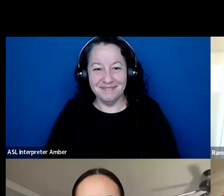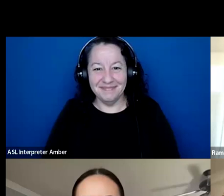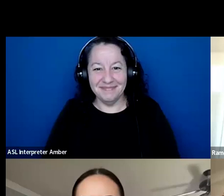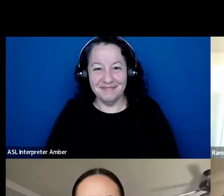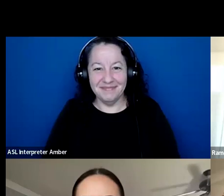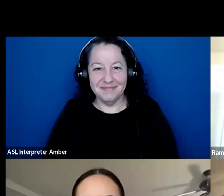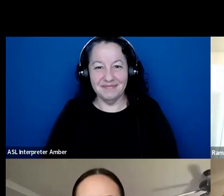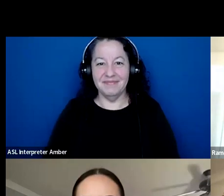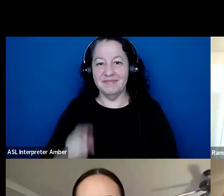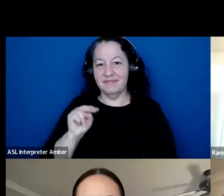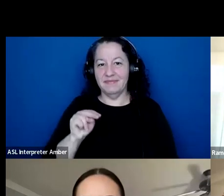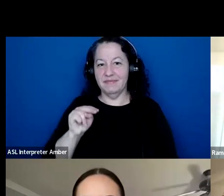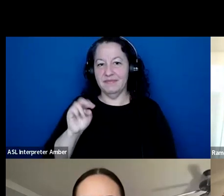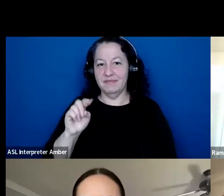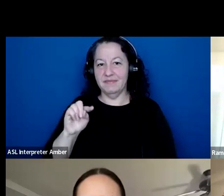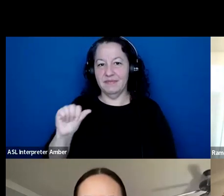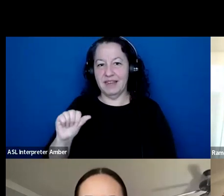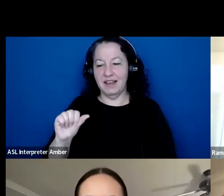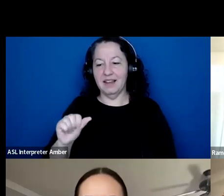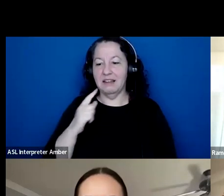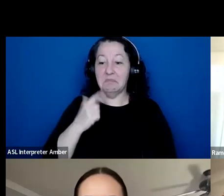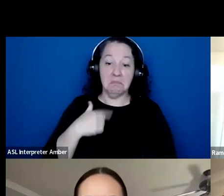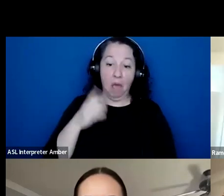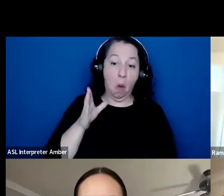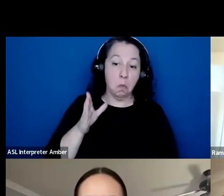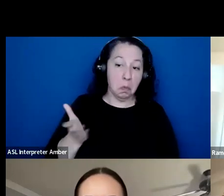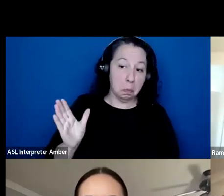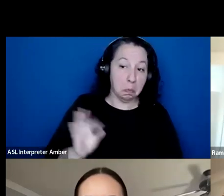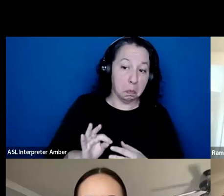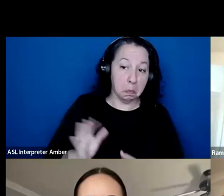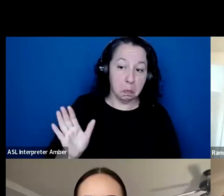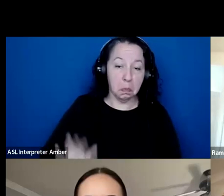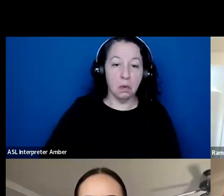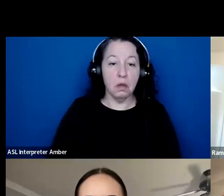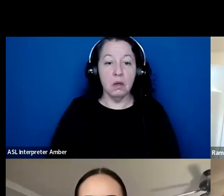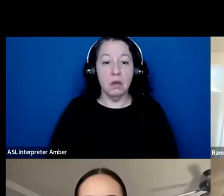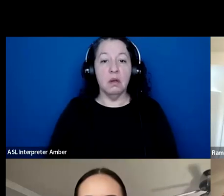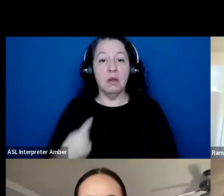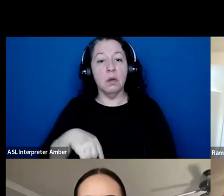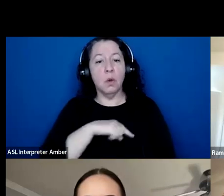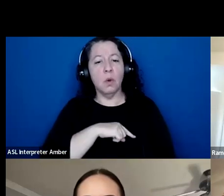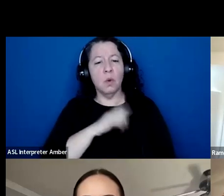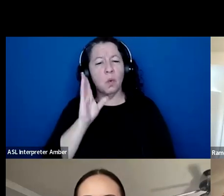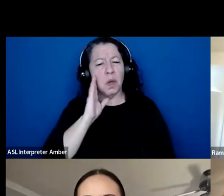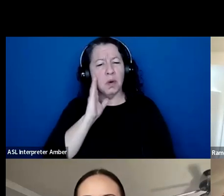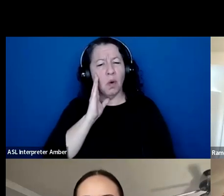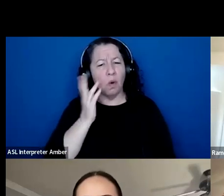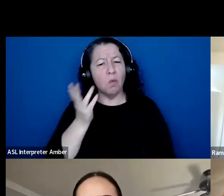I'll jump in. What we know is that the military has done a